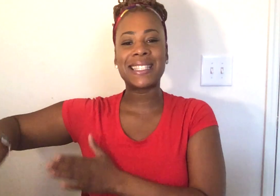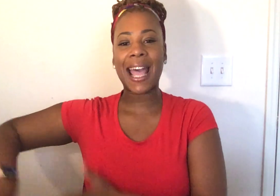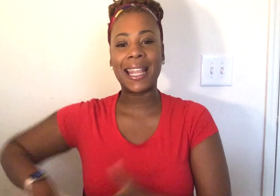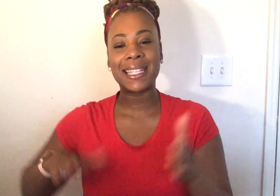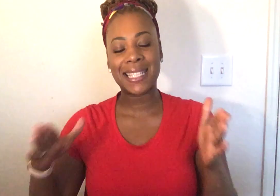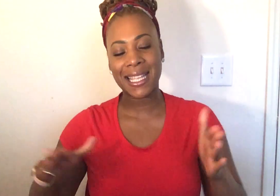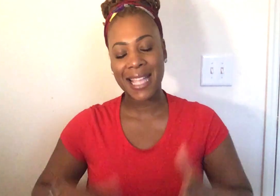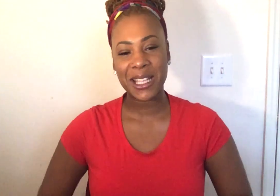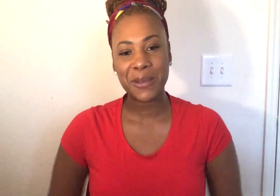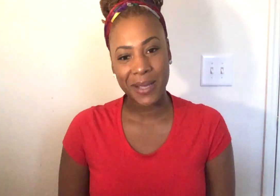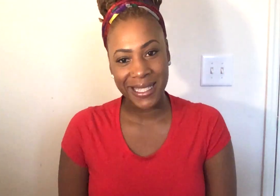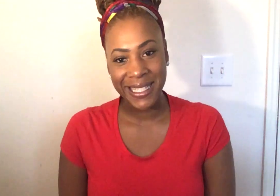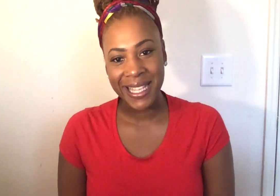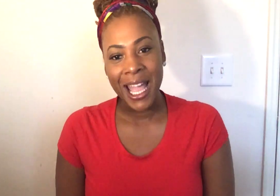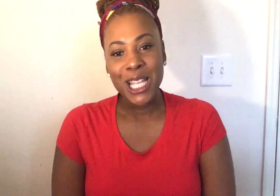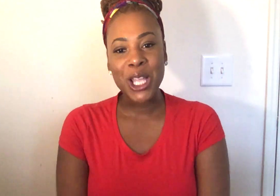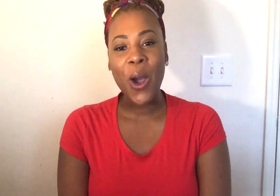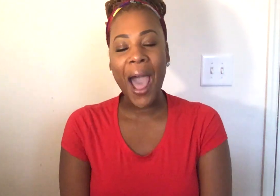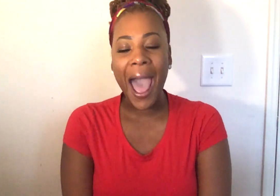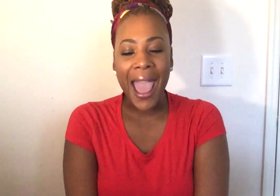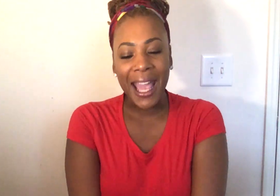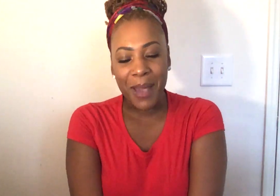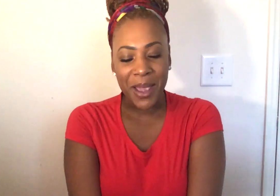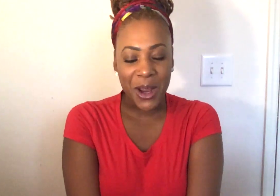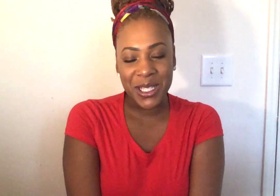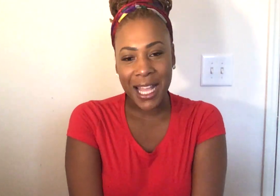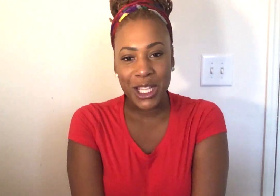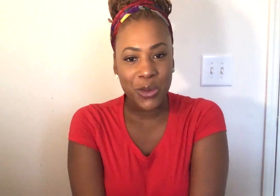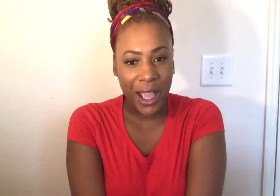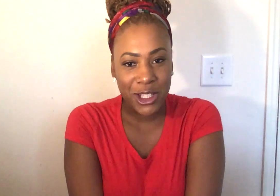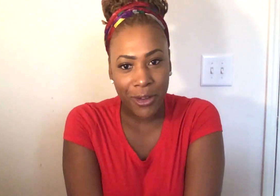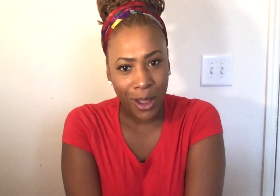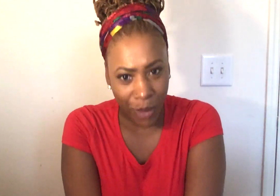let's get down to business so I am here today to answer a question